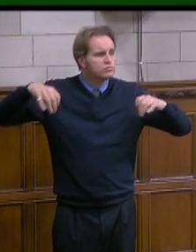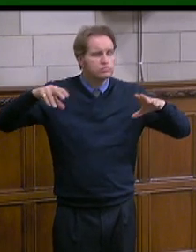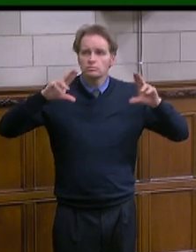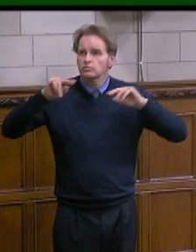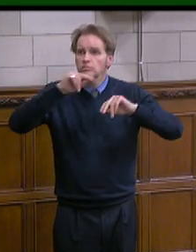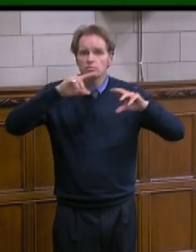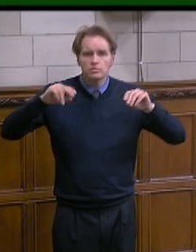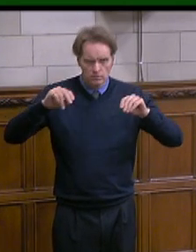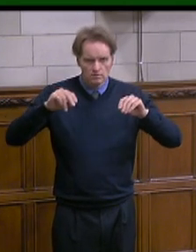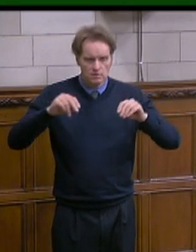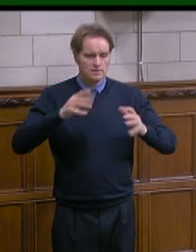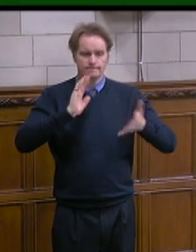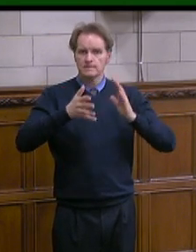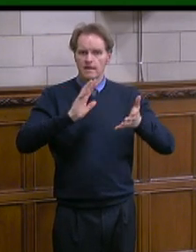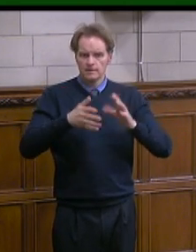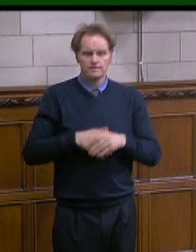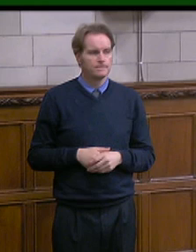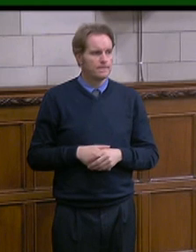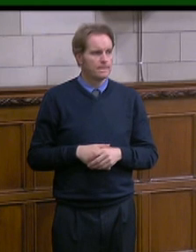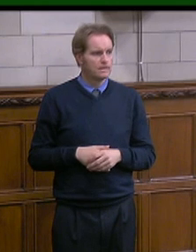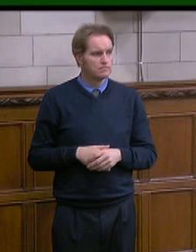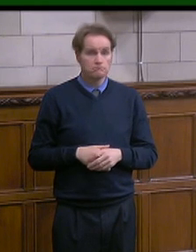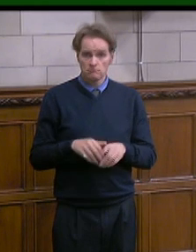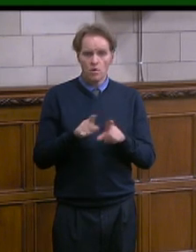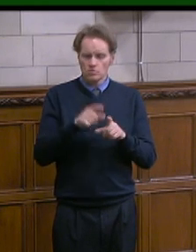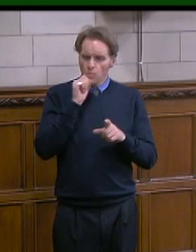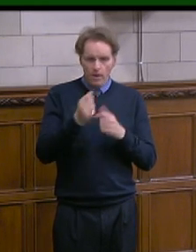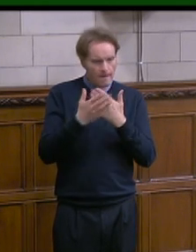Sign language interpreters will also be made more widely available across Scotland’s